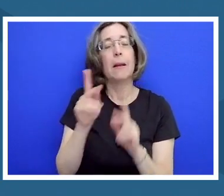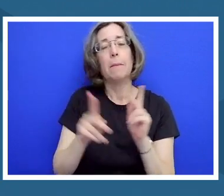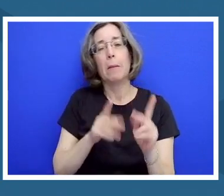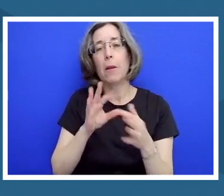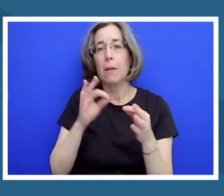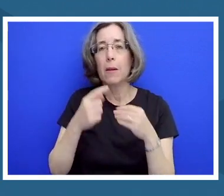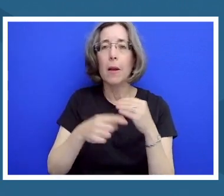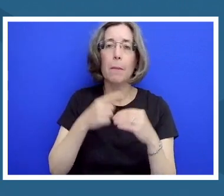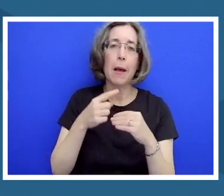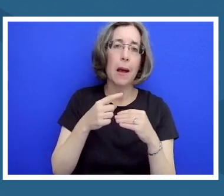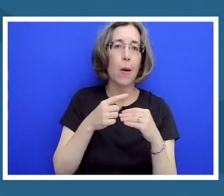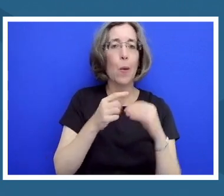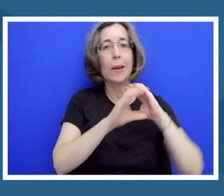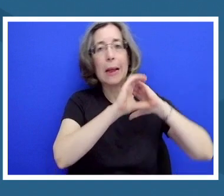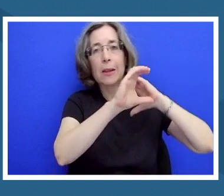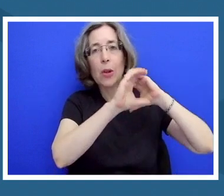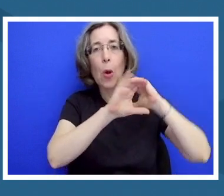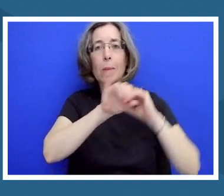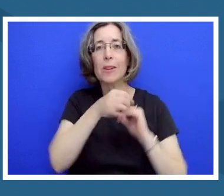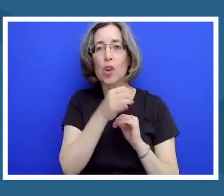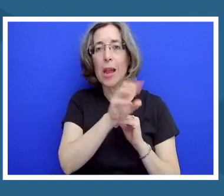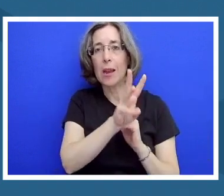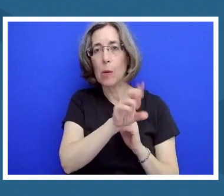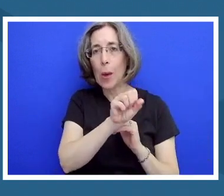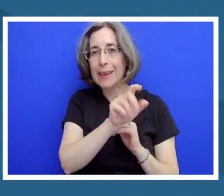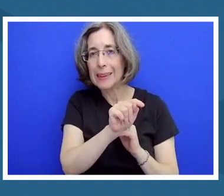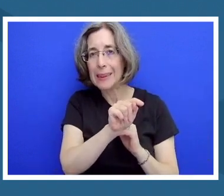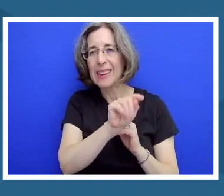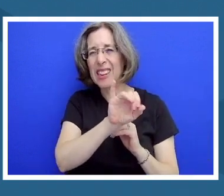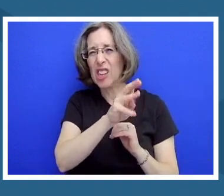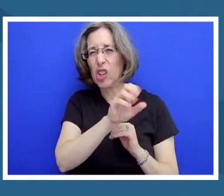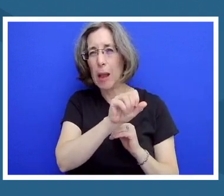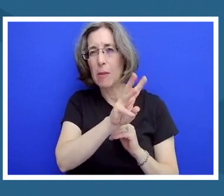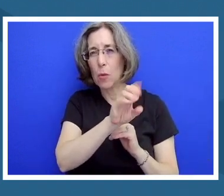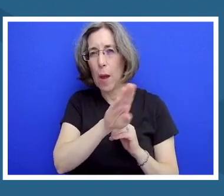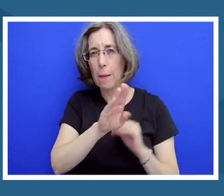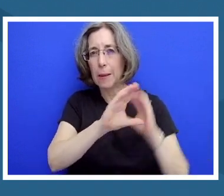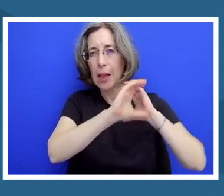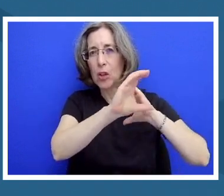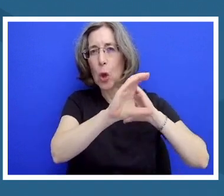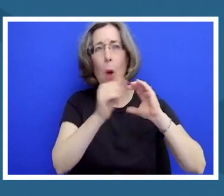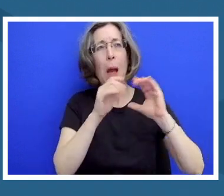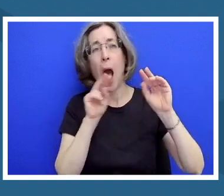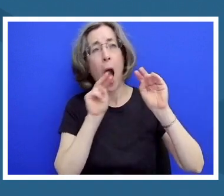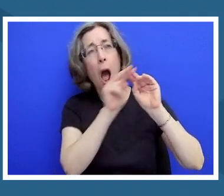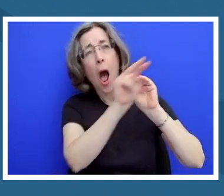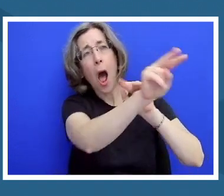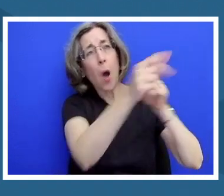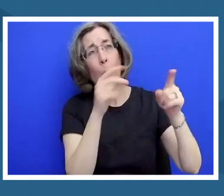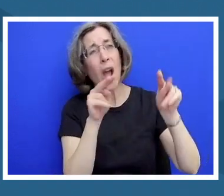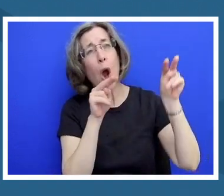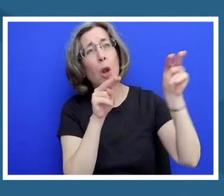looking back in time and they tell you like we're looking back like 13 billion